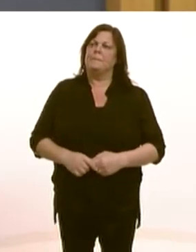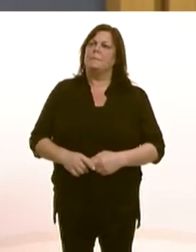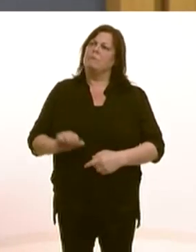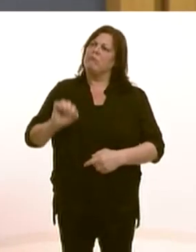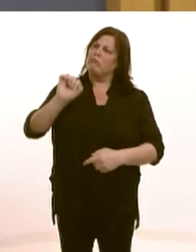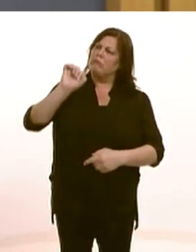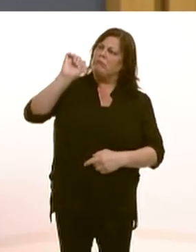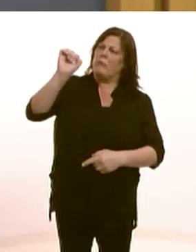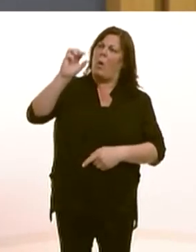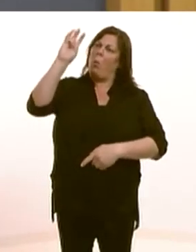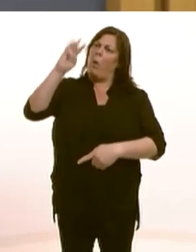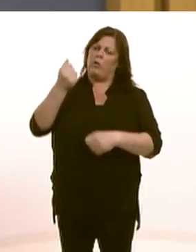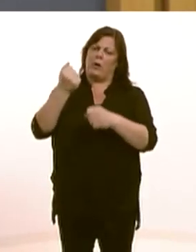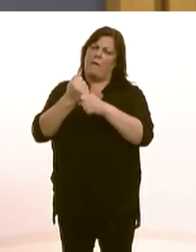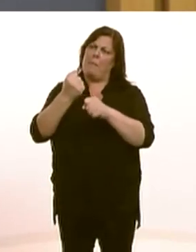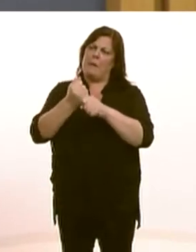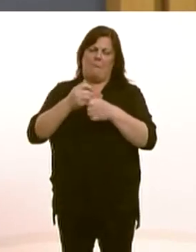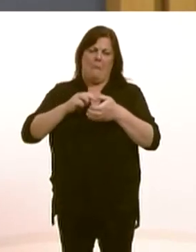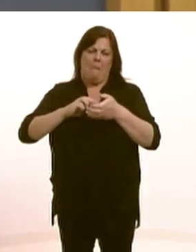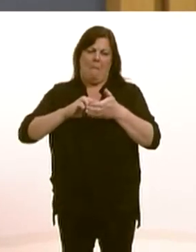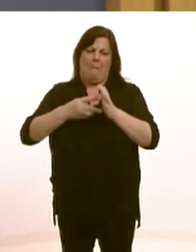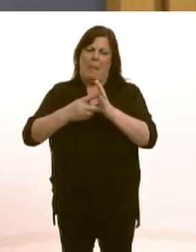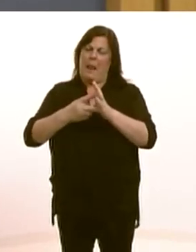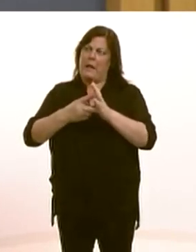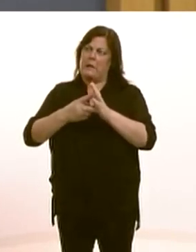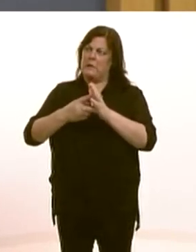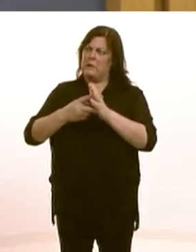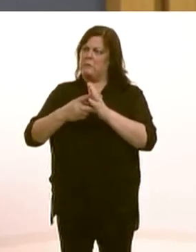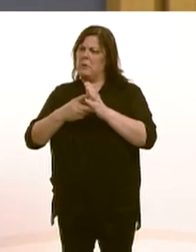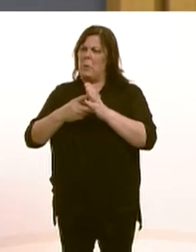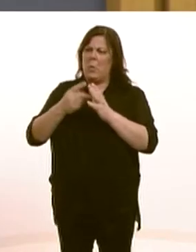pursue to ensure that those who do arrive in Wales are genuine refugees.